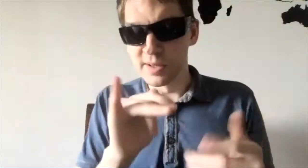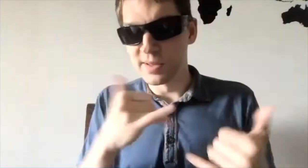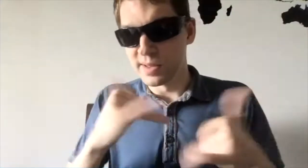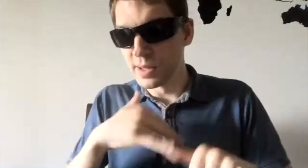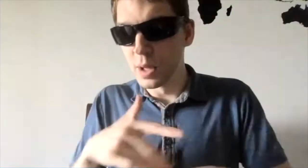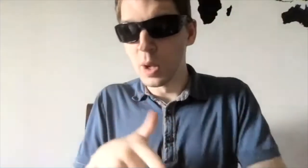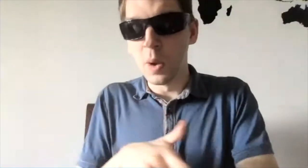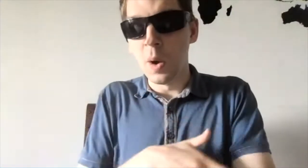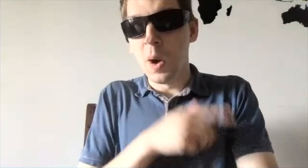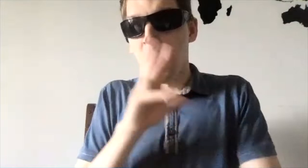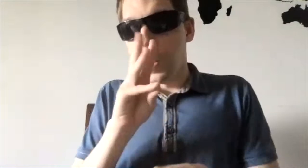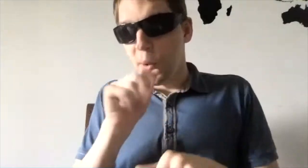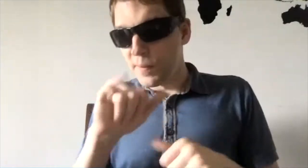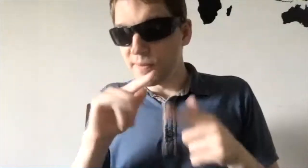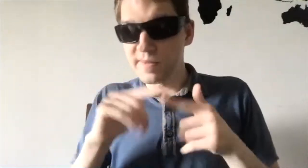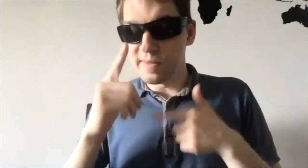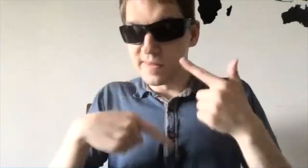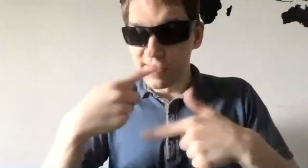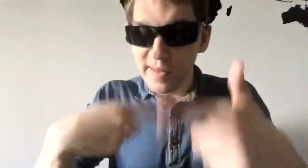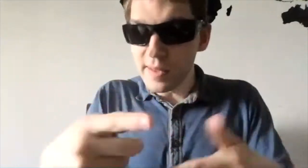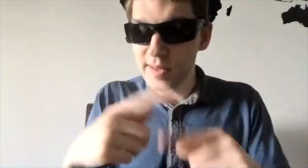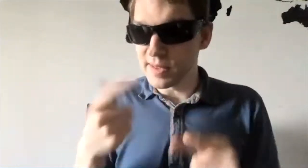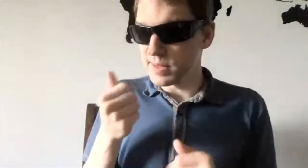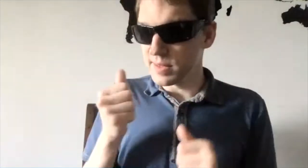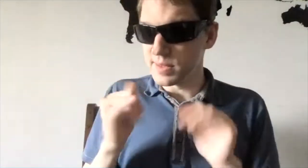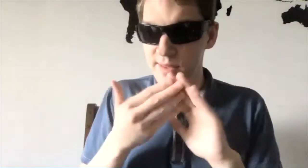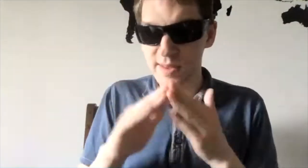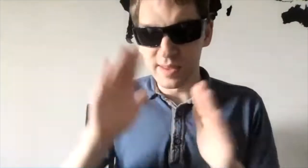an interpreter? Can I go to an event and get access? Are they saying, "It's too